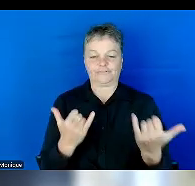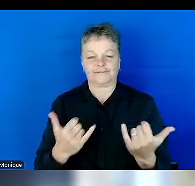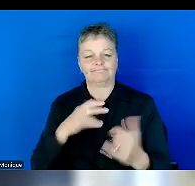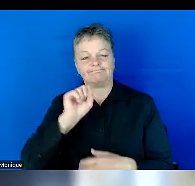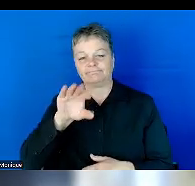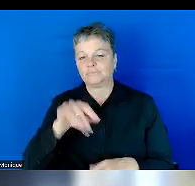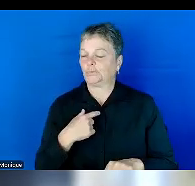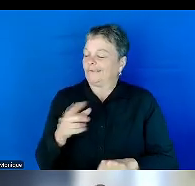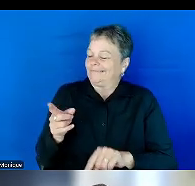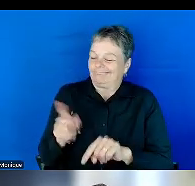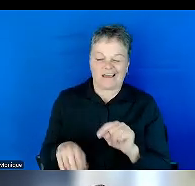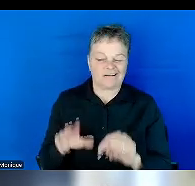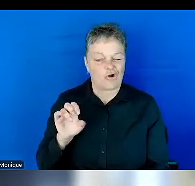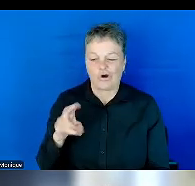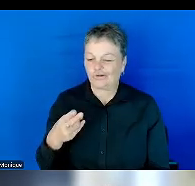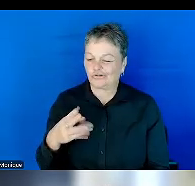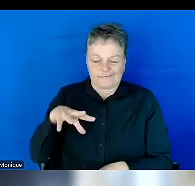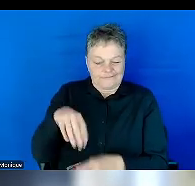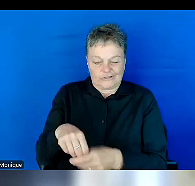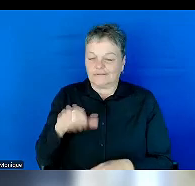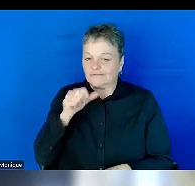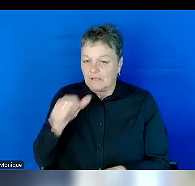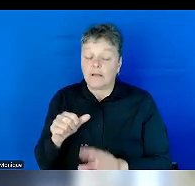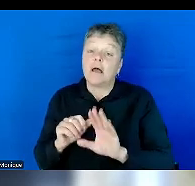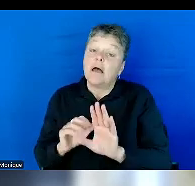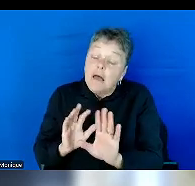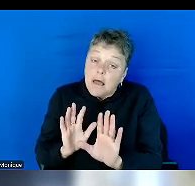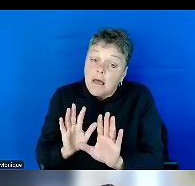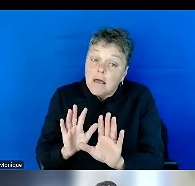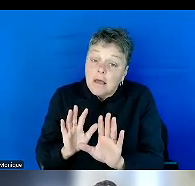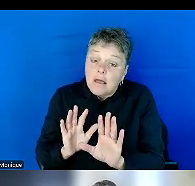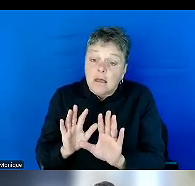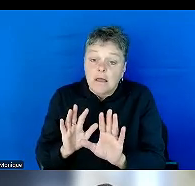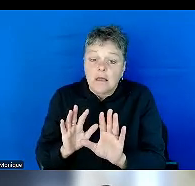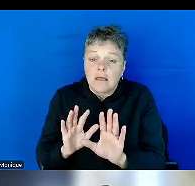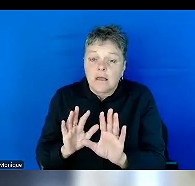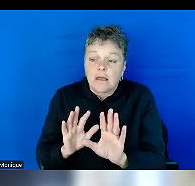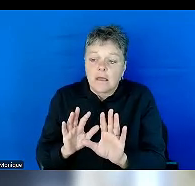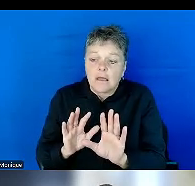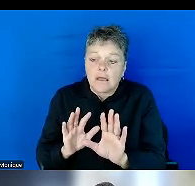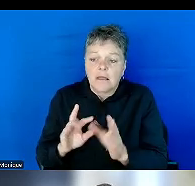but just note that it's not necessarily it's not everything that we can't do. There is a